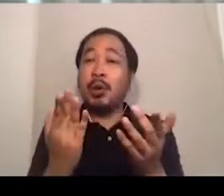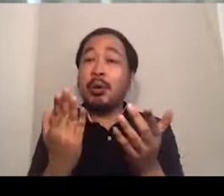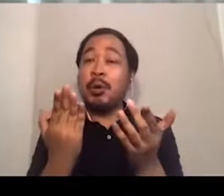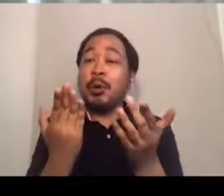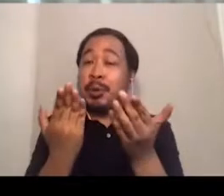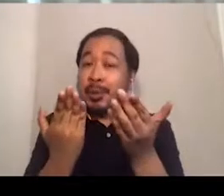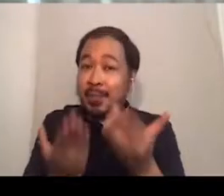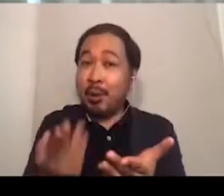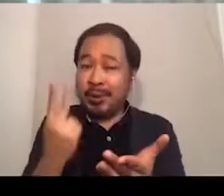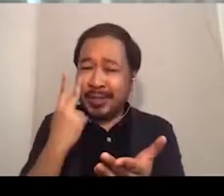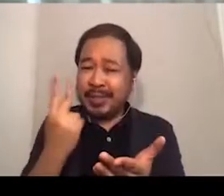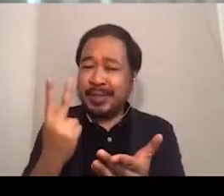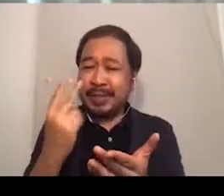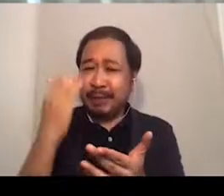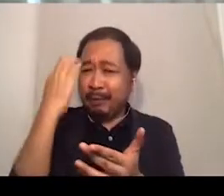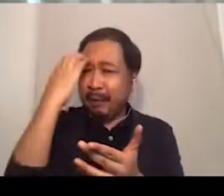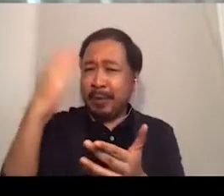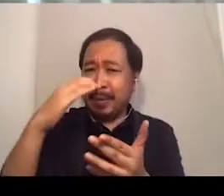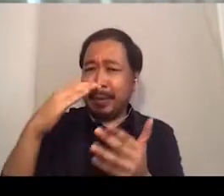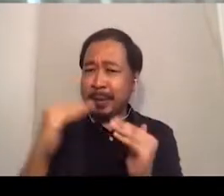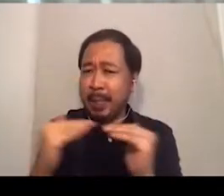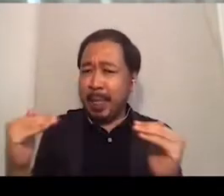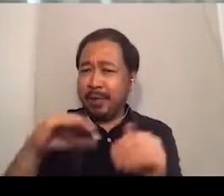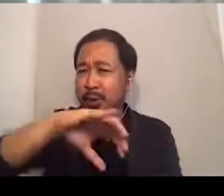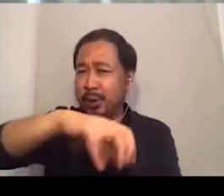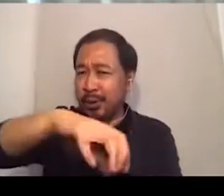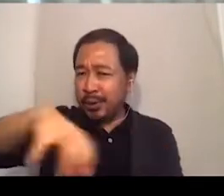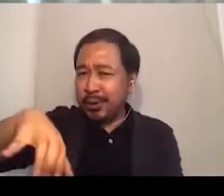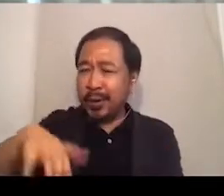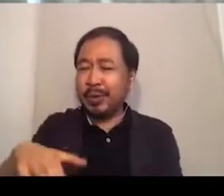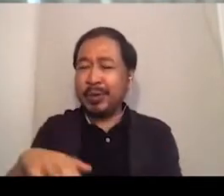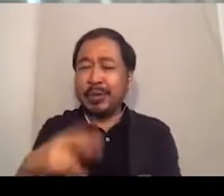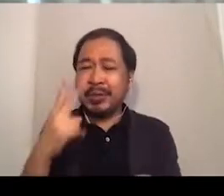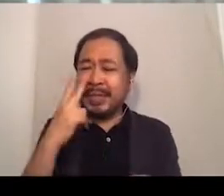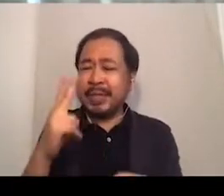We also heard the